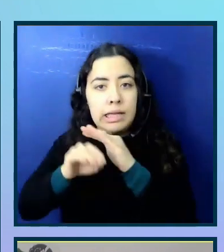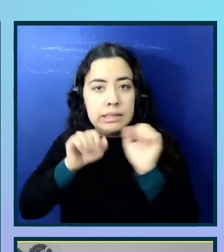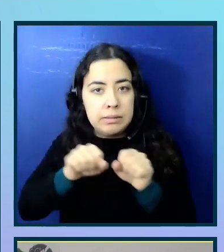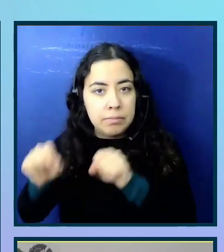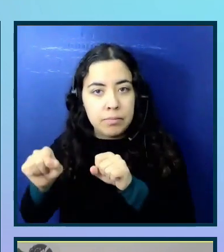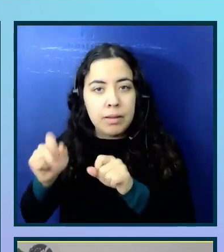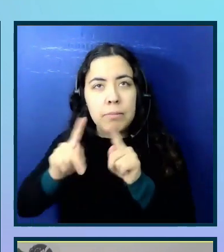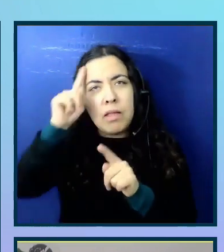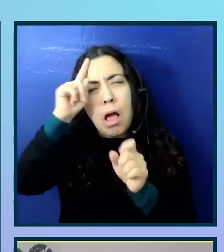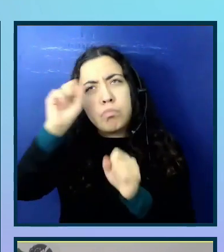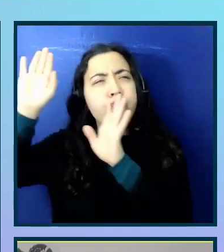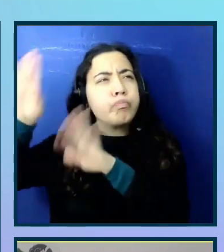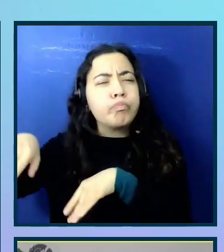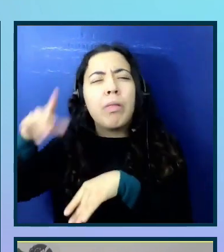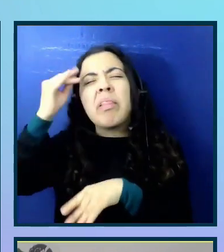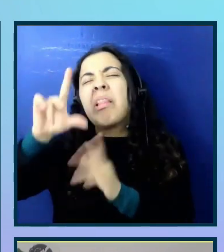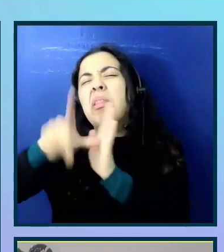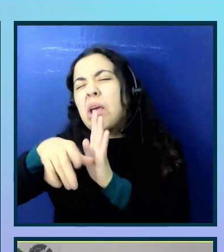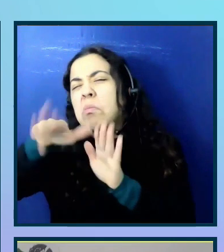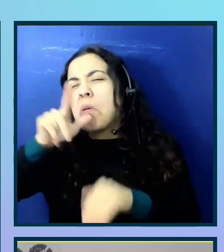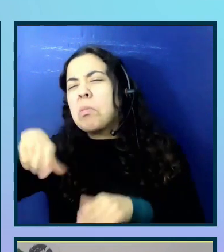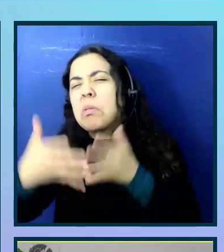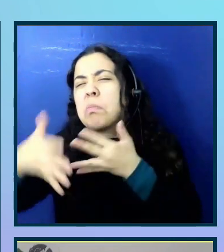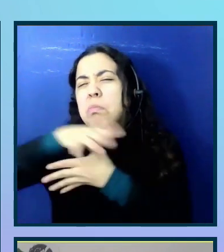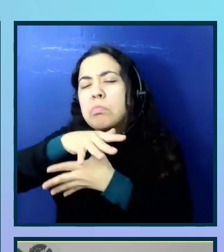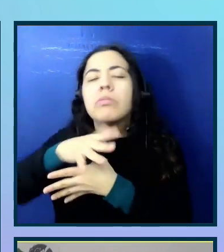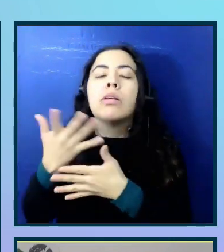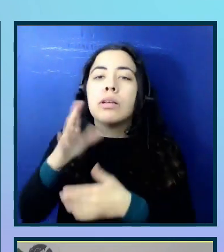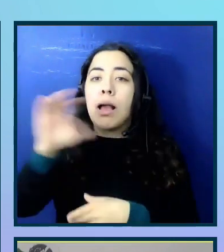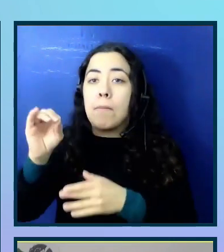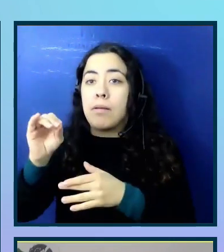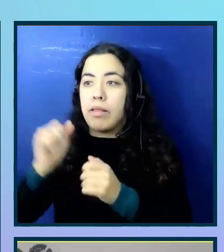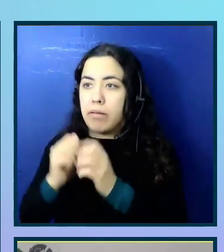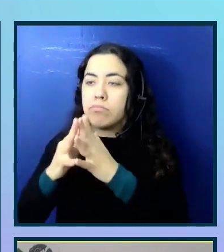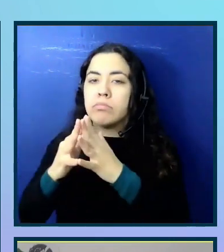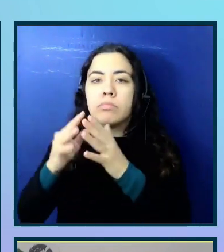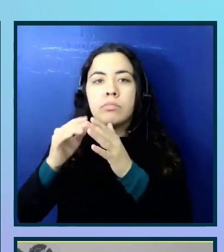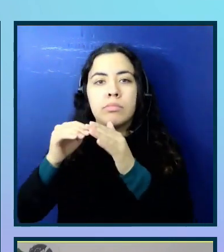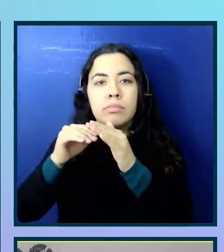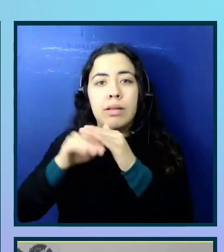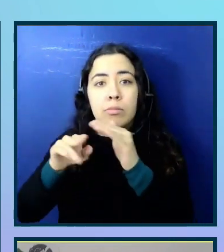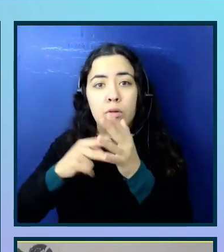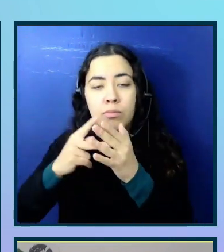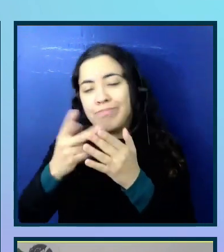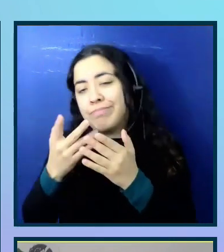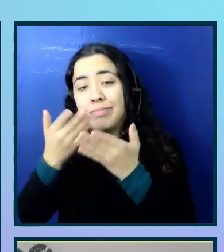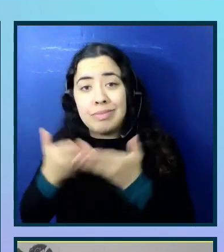for a lot of project. Companies launch inaccessible projects and teams get asked to kind of